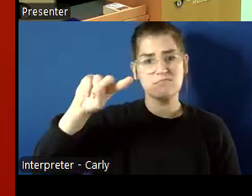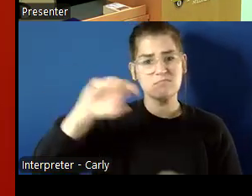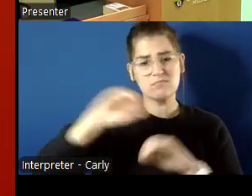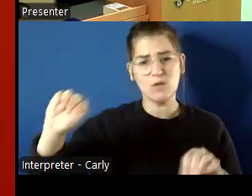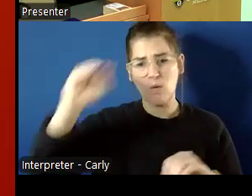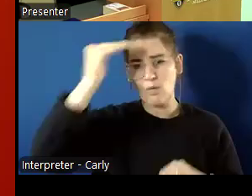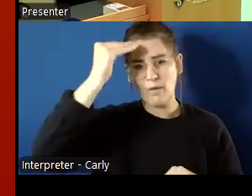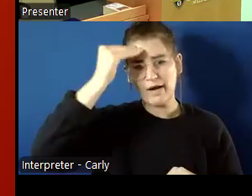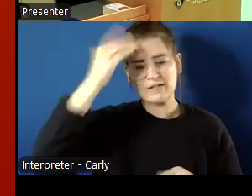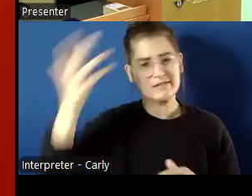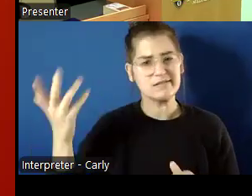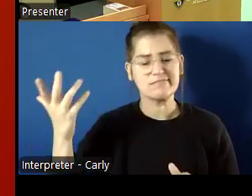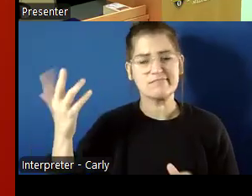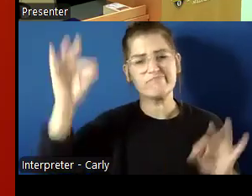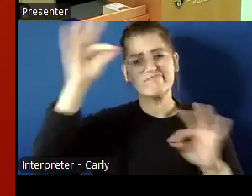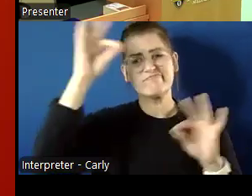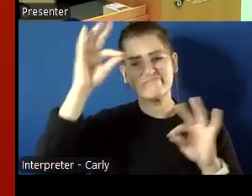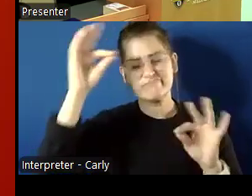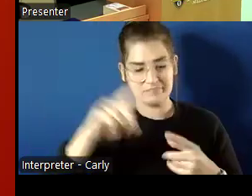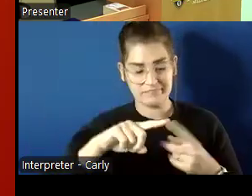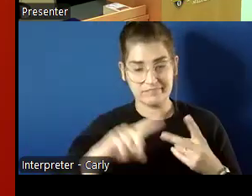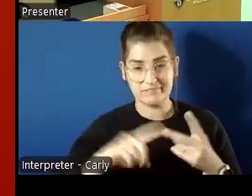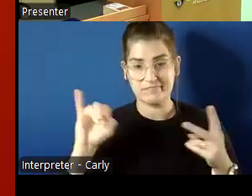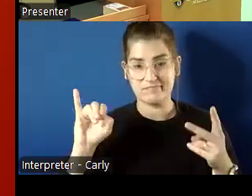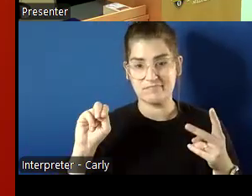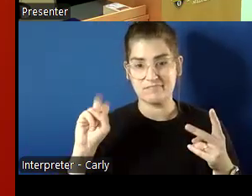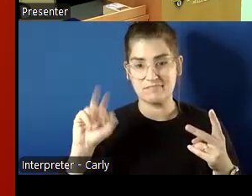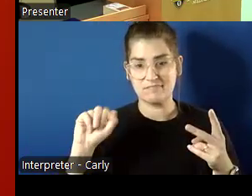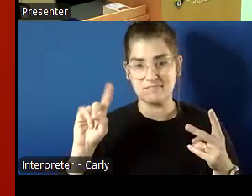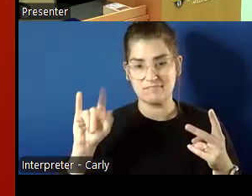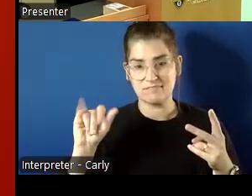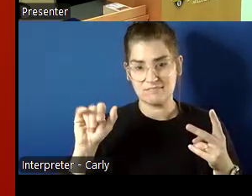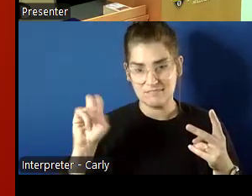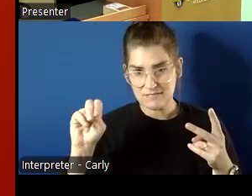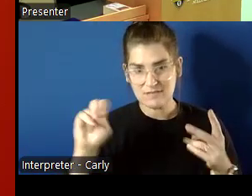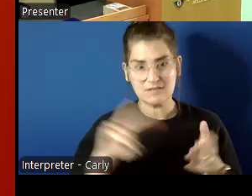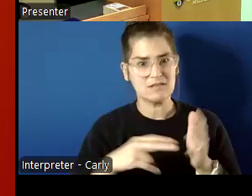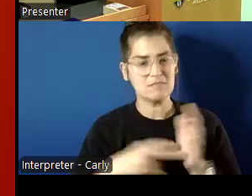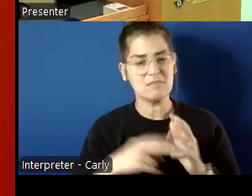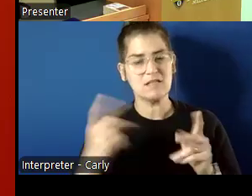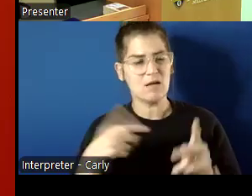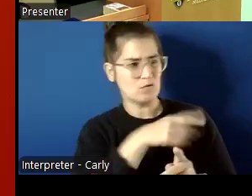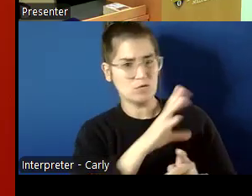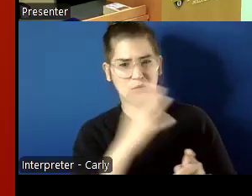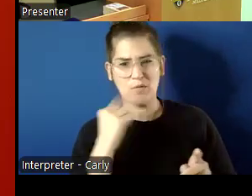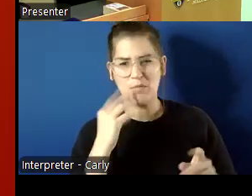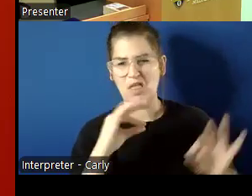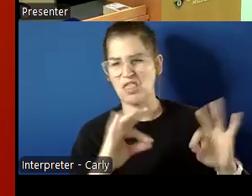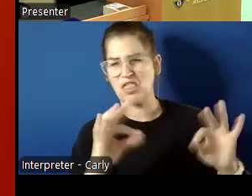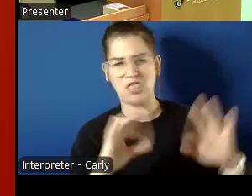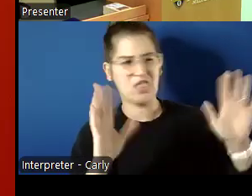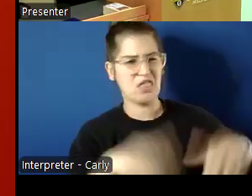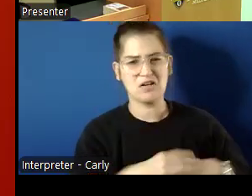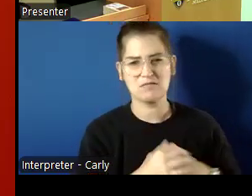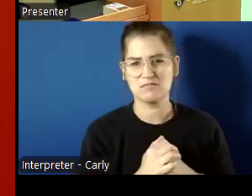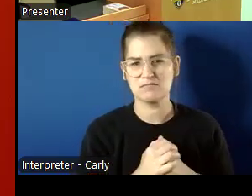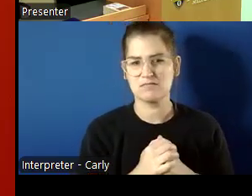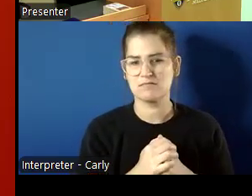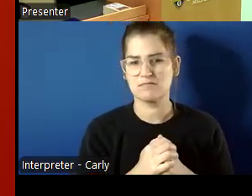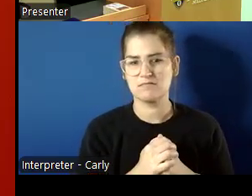those experiences and invalidation literally invalidating one's experience as that identity